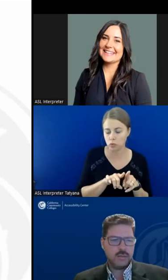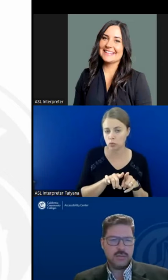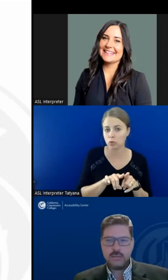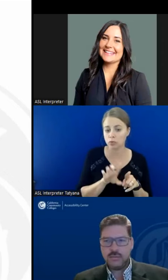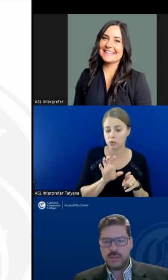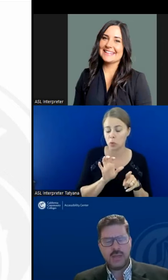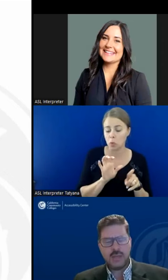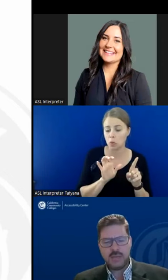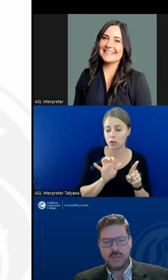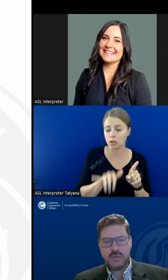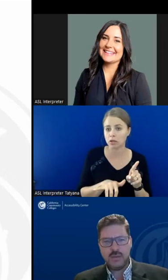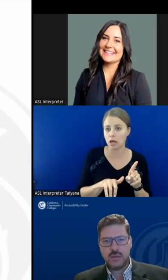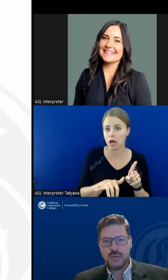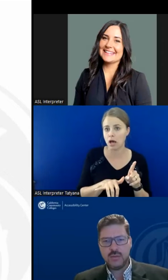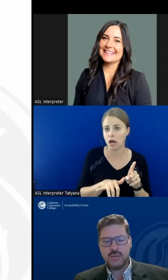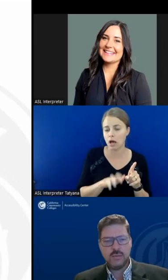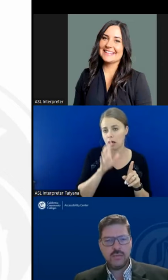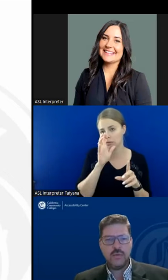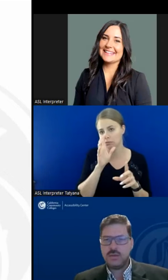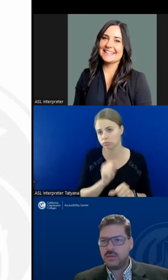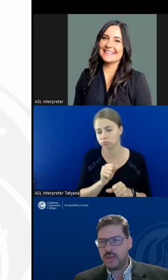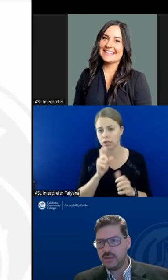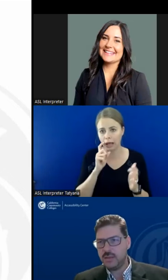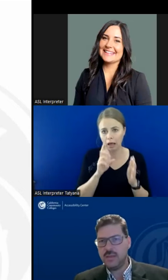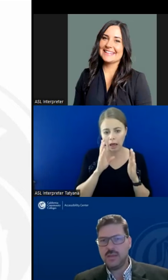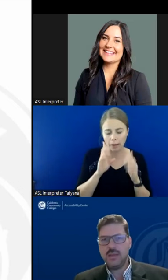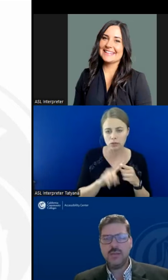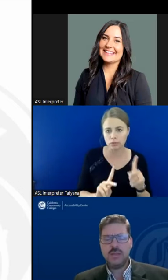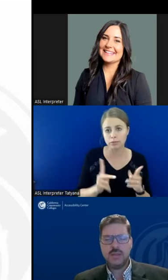Sometimes people tend to focus on text and miss the images